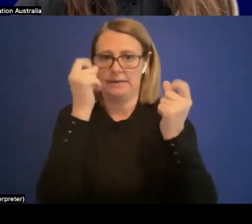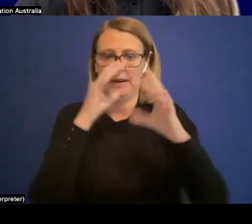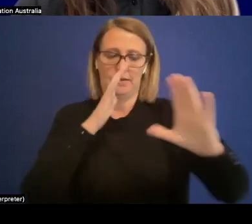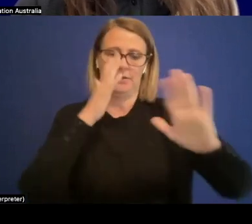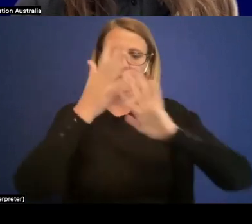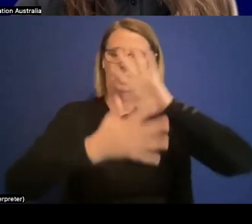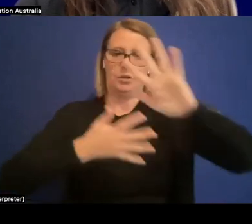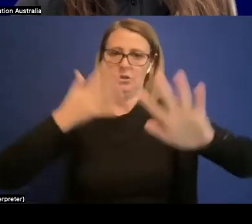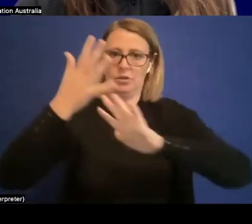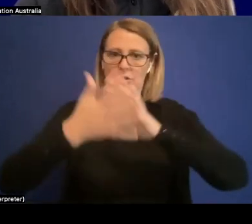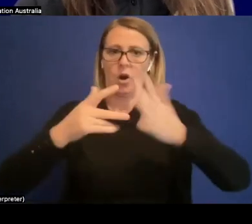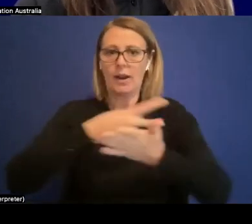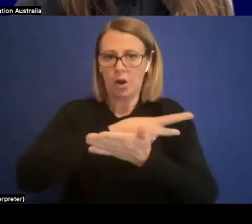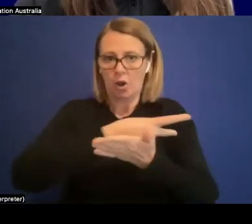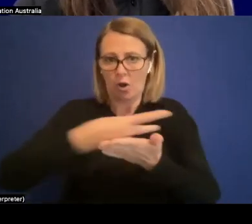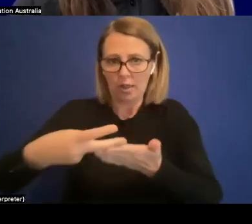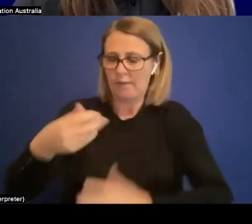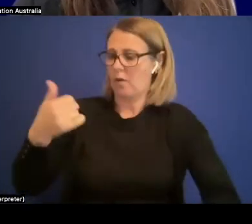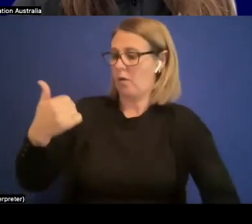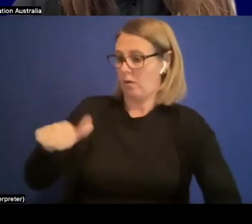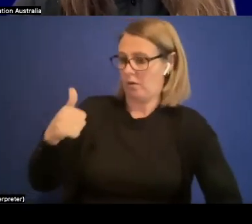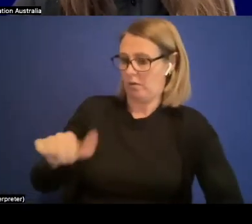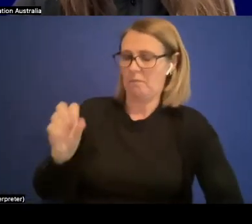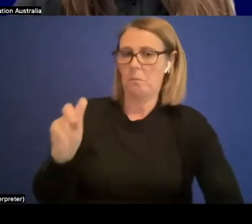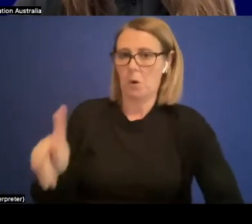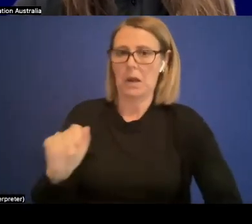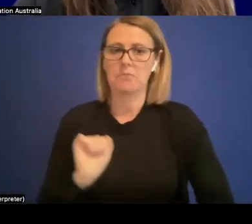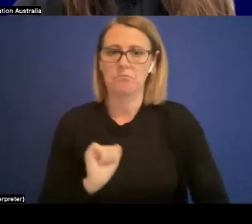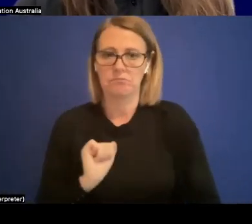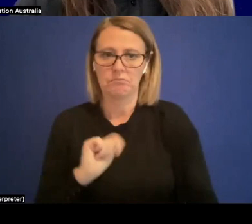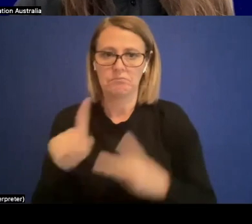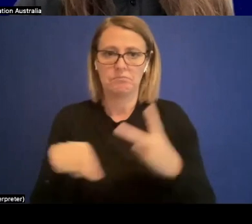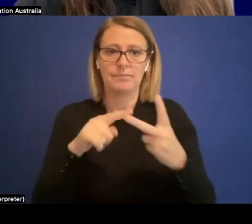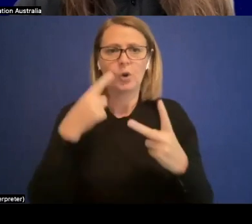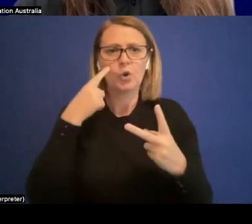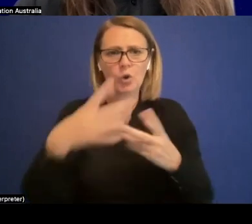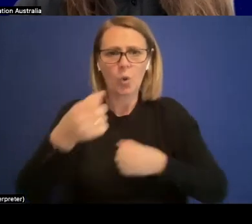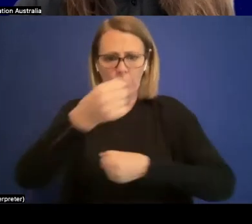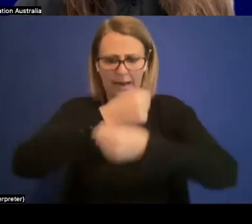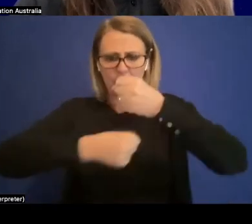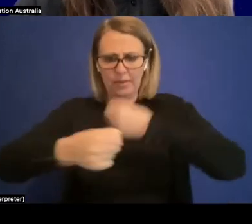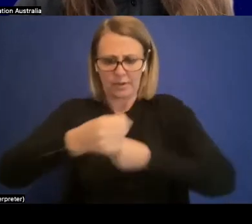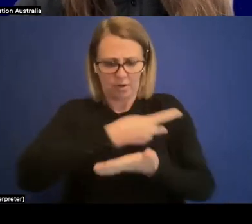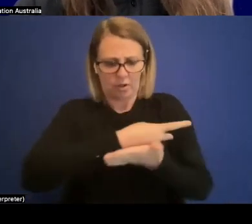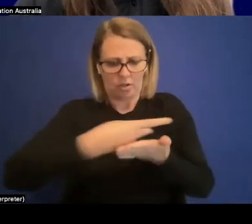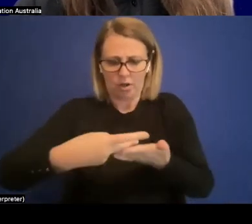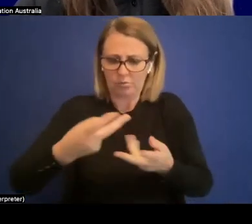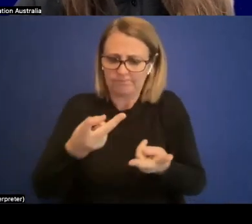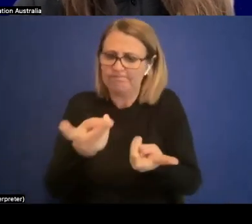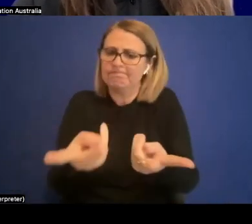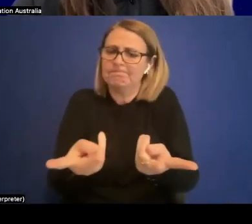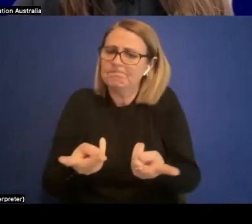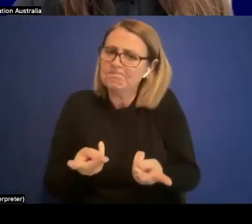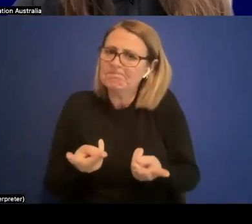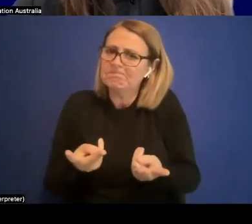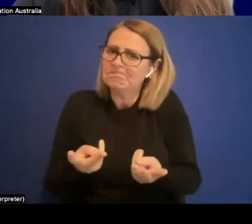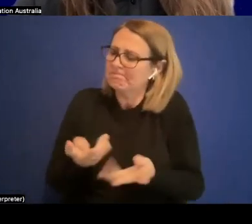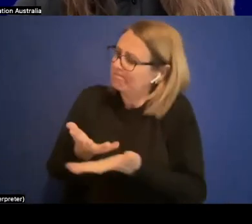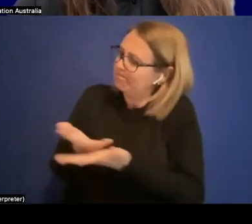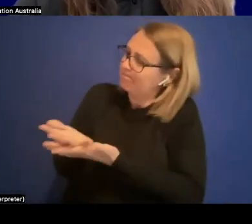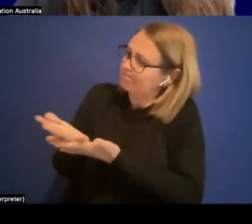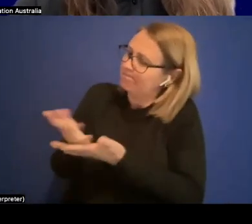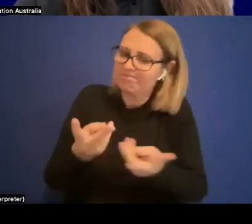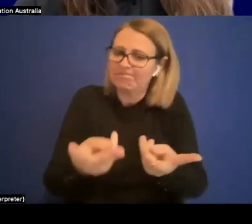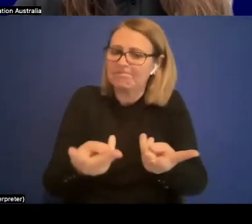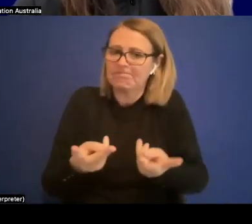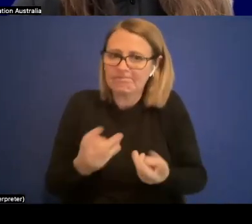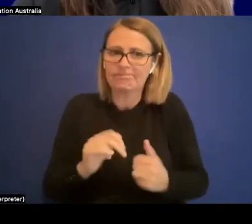on the floor, okay”; showing empathy by lying down next to Billy, giving Billy time to recover